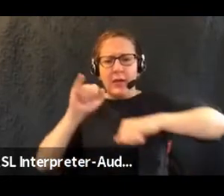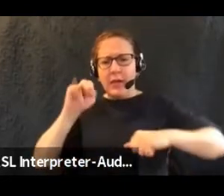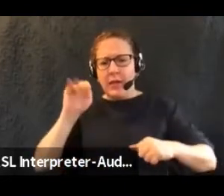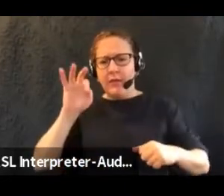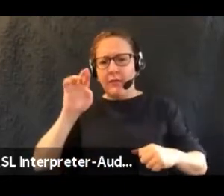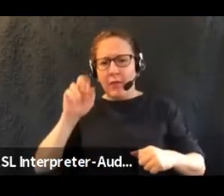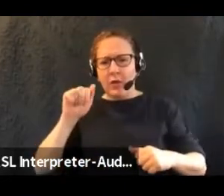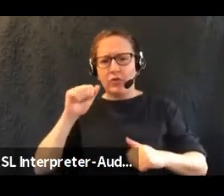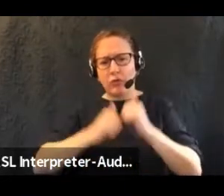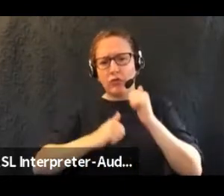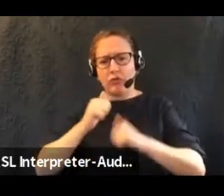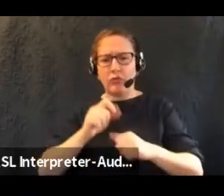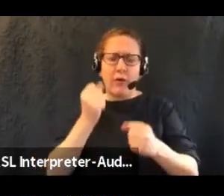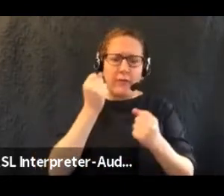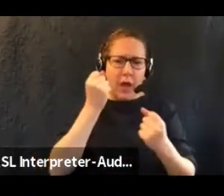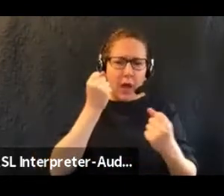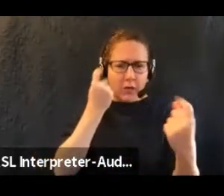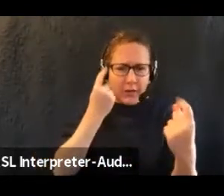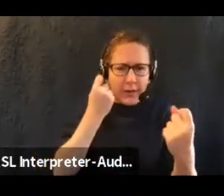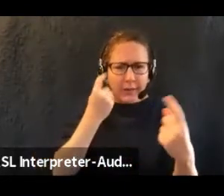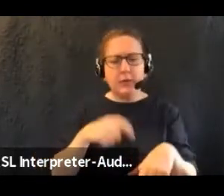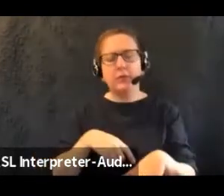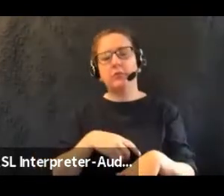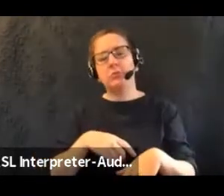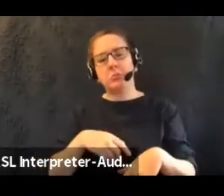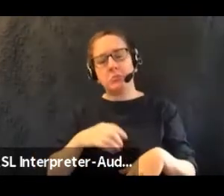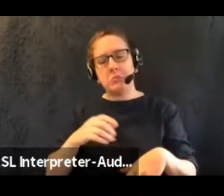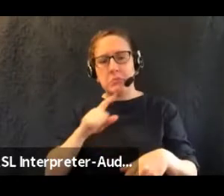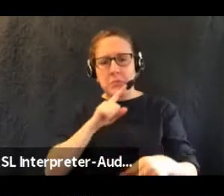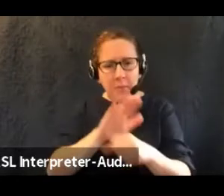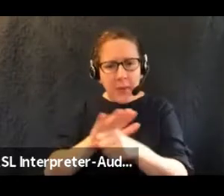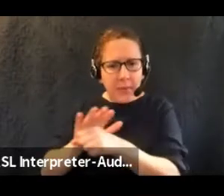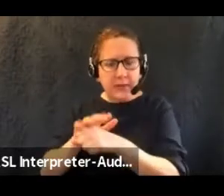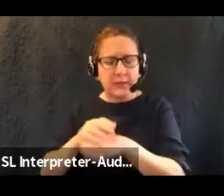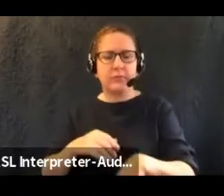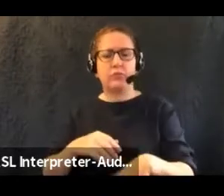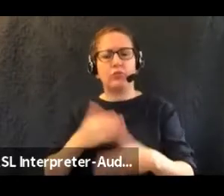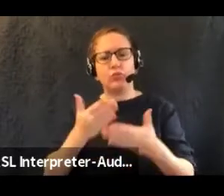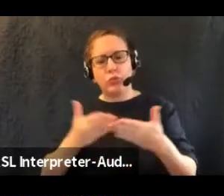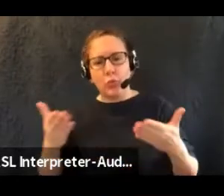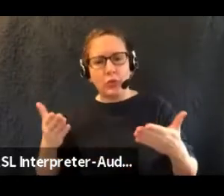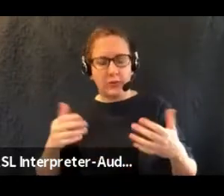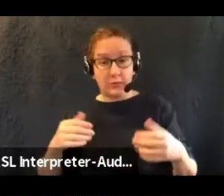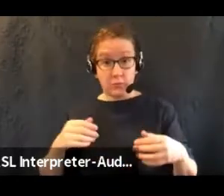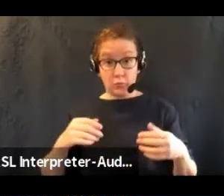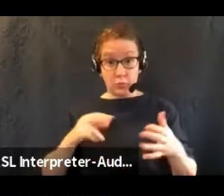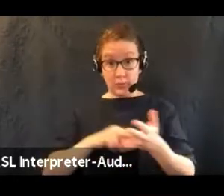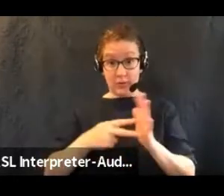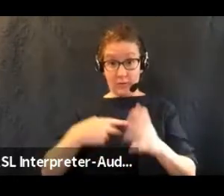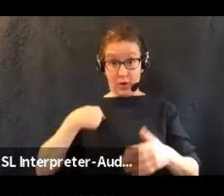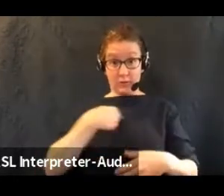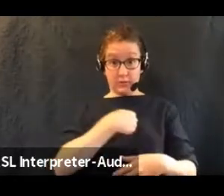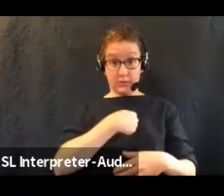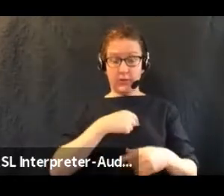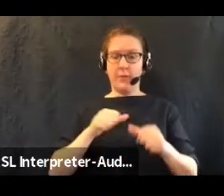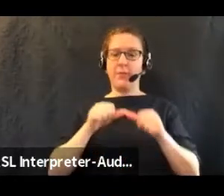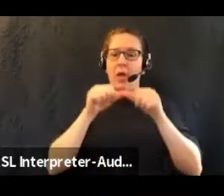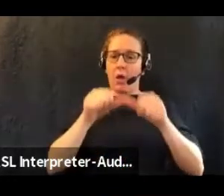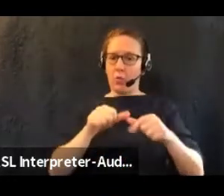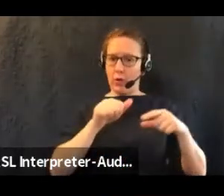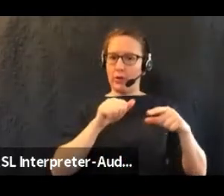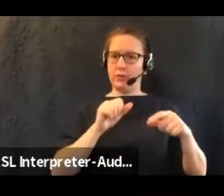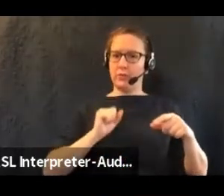and resources, so for us, that meant ongoing training for staff, both within the Bureau